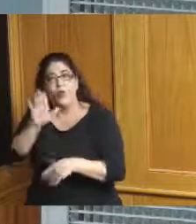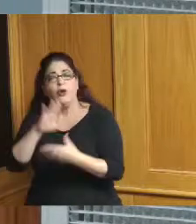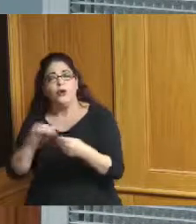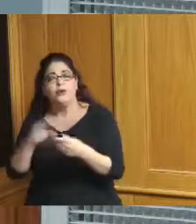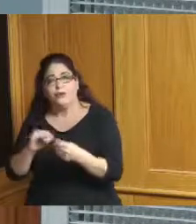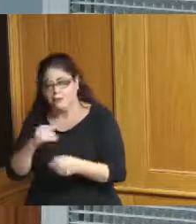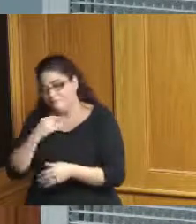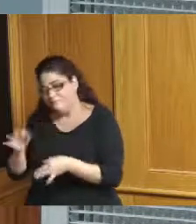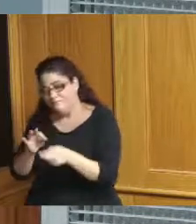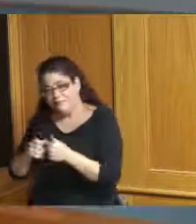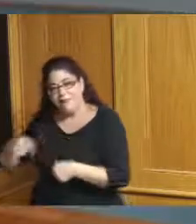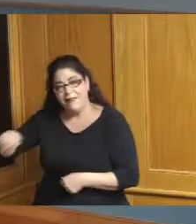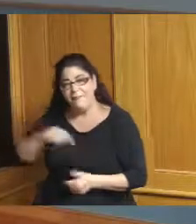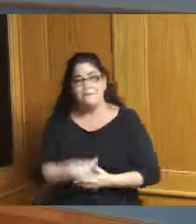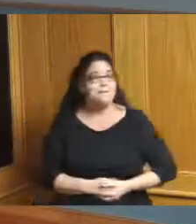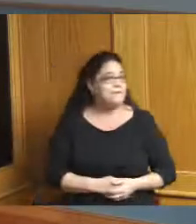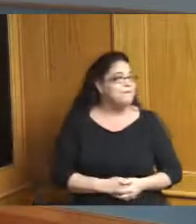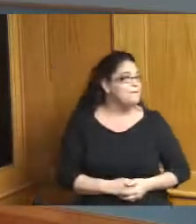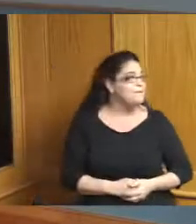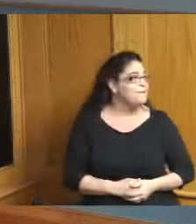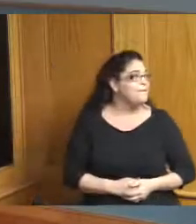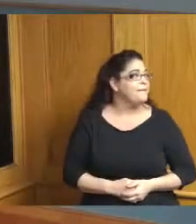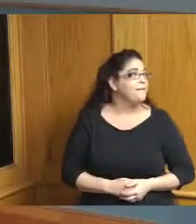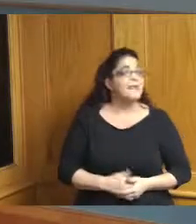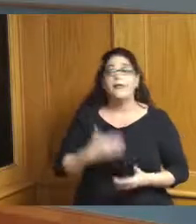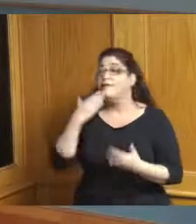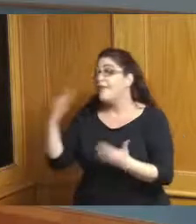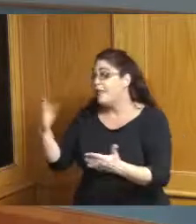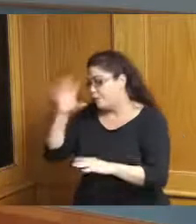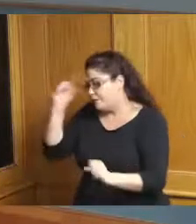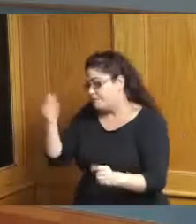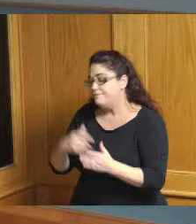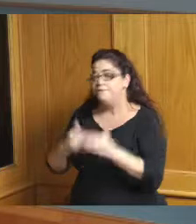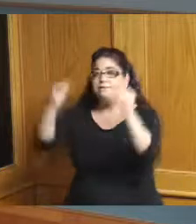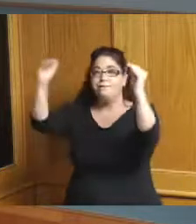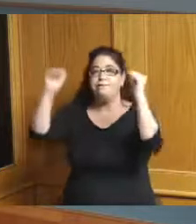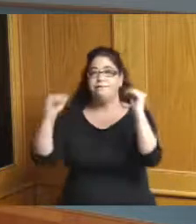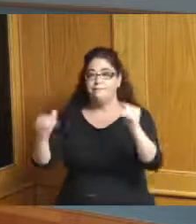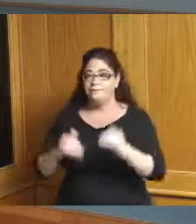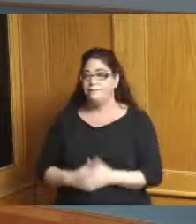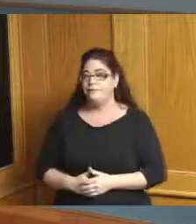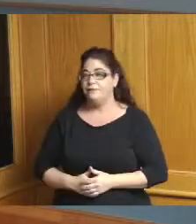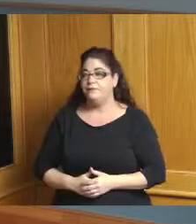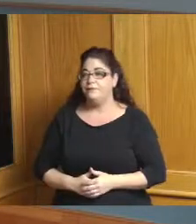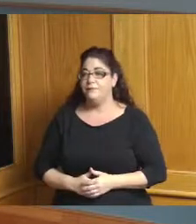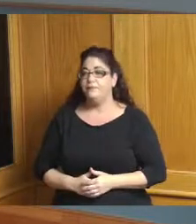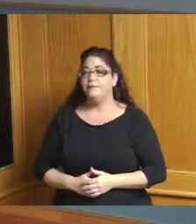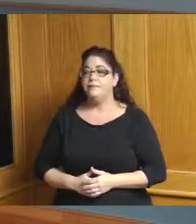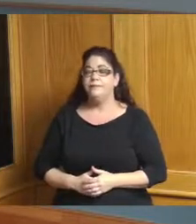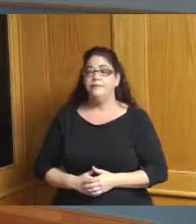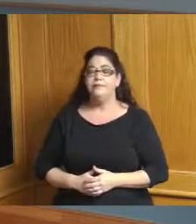thank you so much so we'll move forward with our next item on the agenda it's a resolution